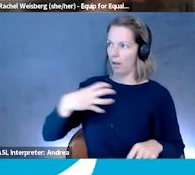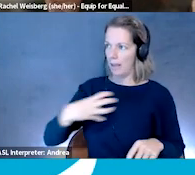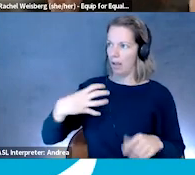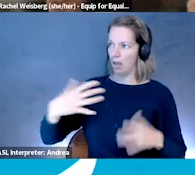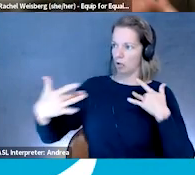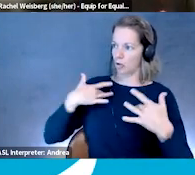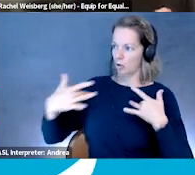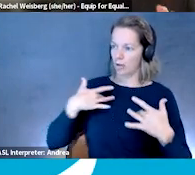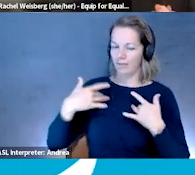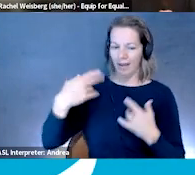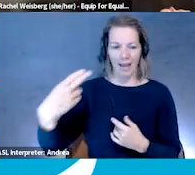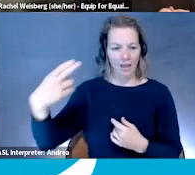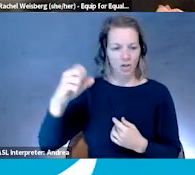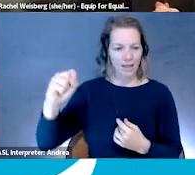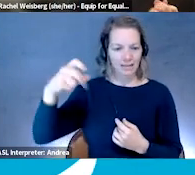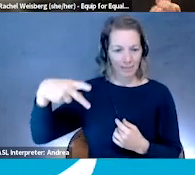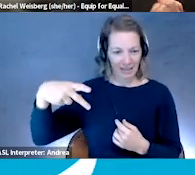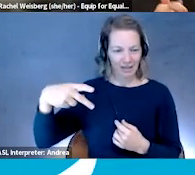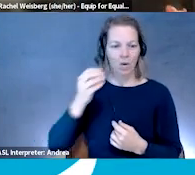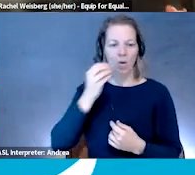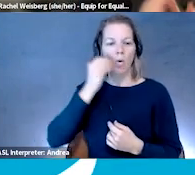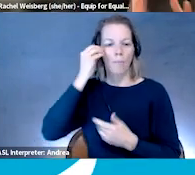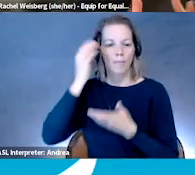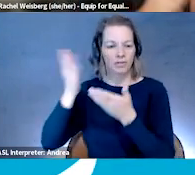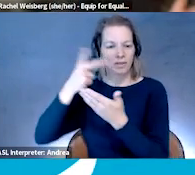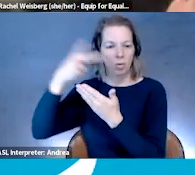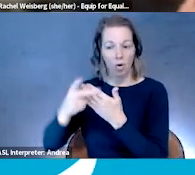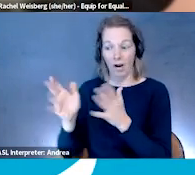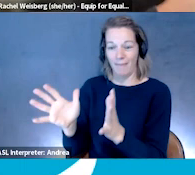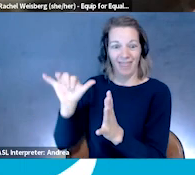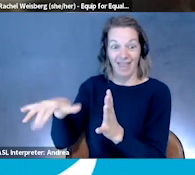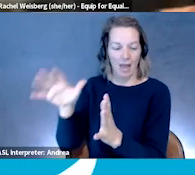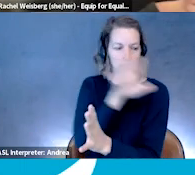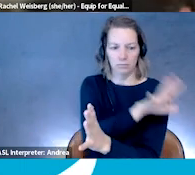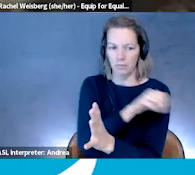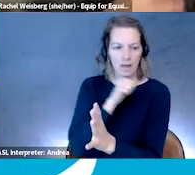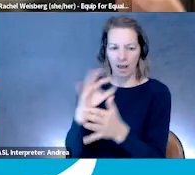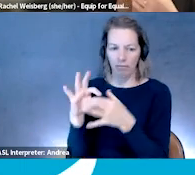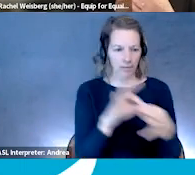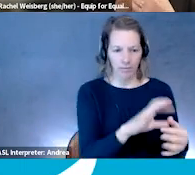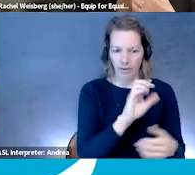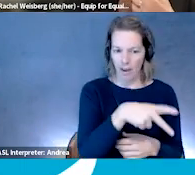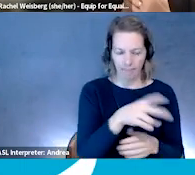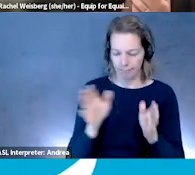ADDITION TO C